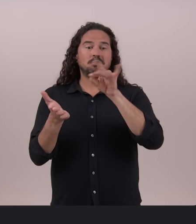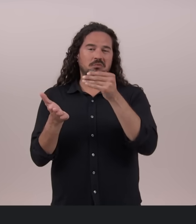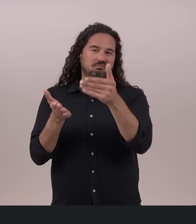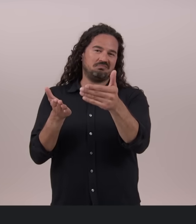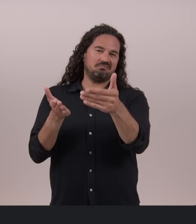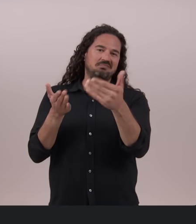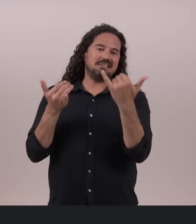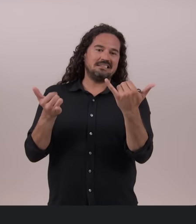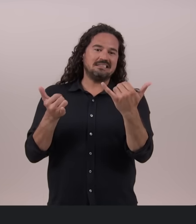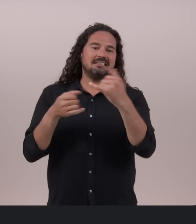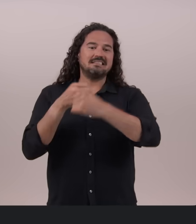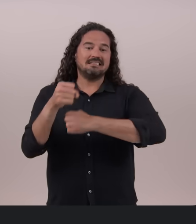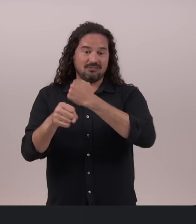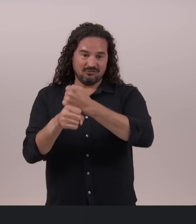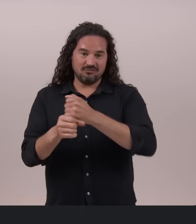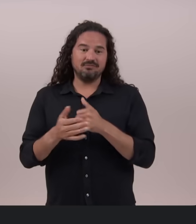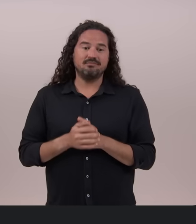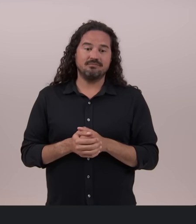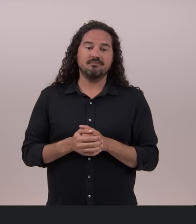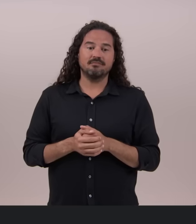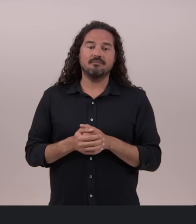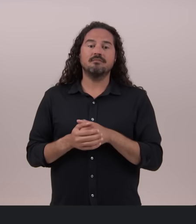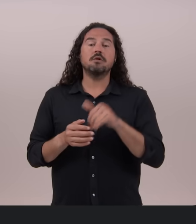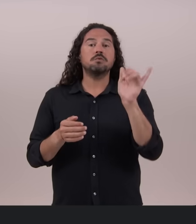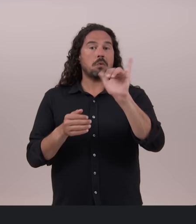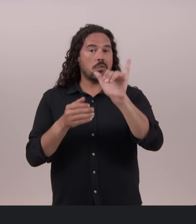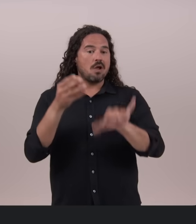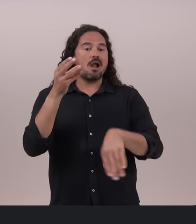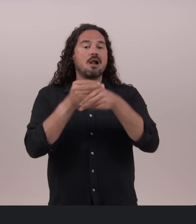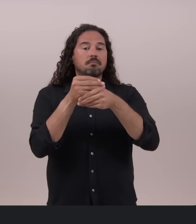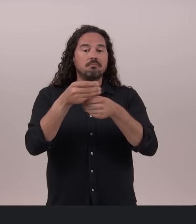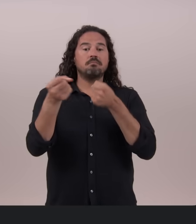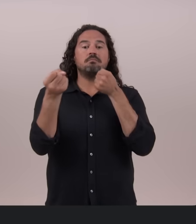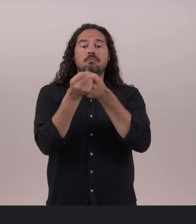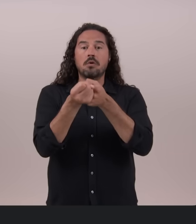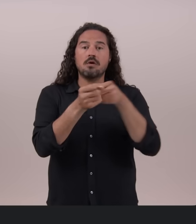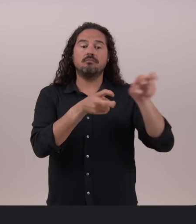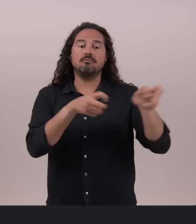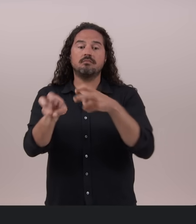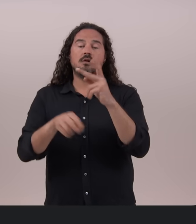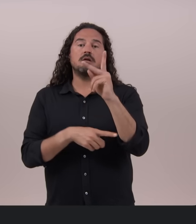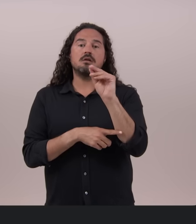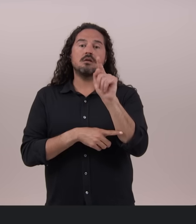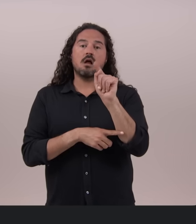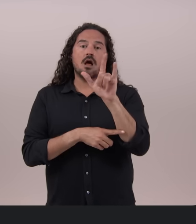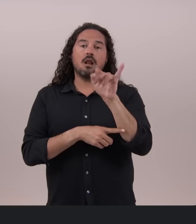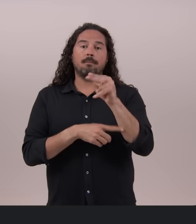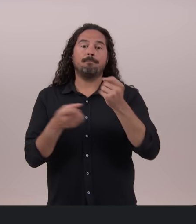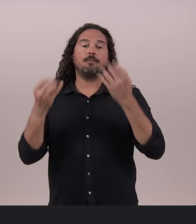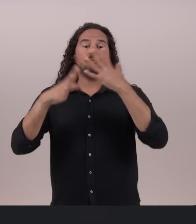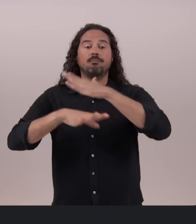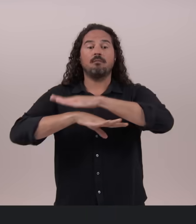We are also working on providing support for migration to Kotlin Multiplatform to make it even easier to maintain